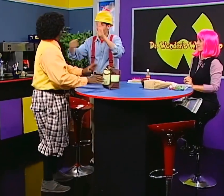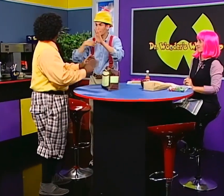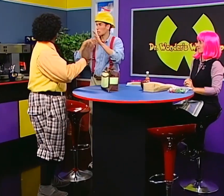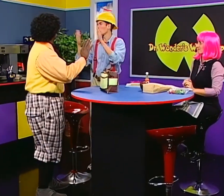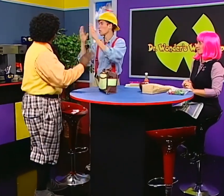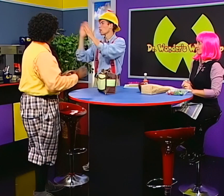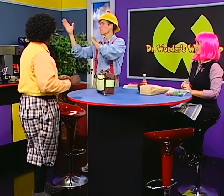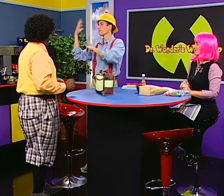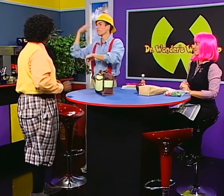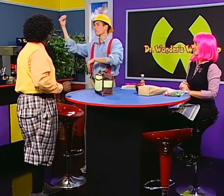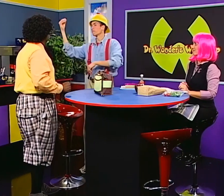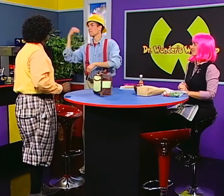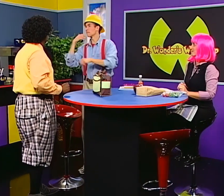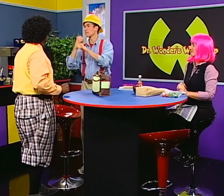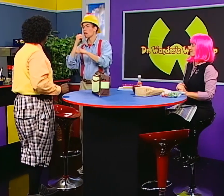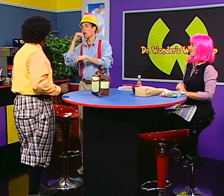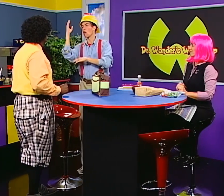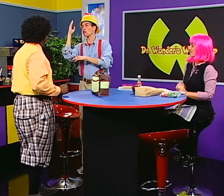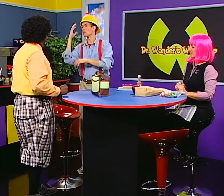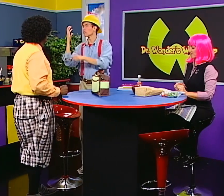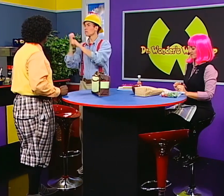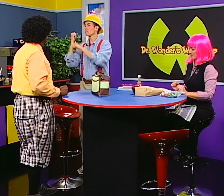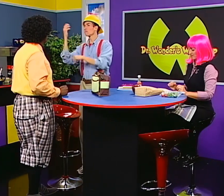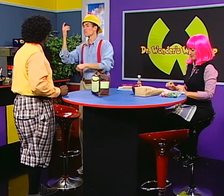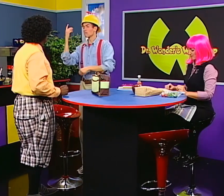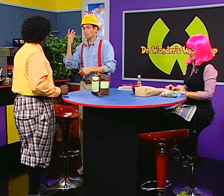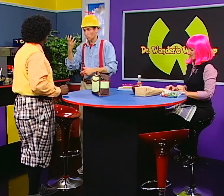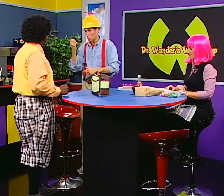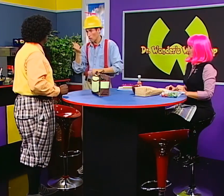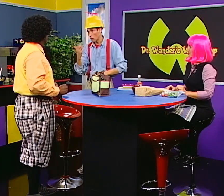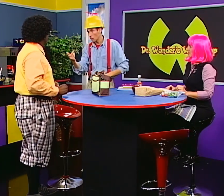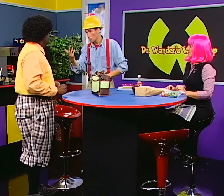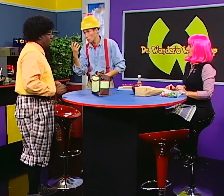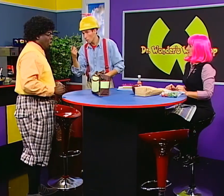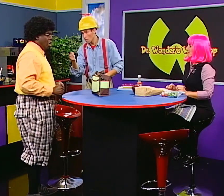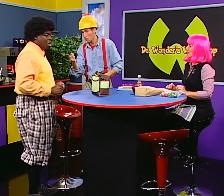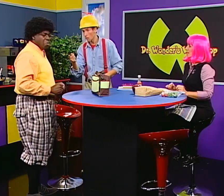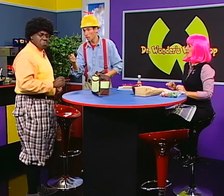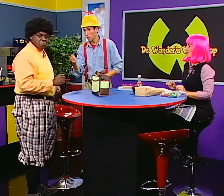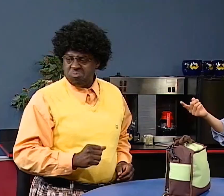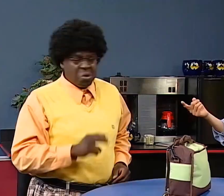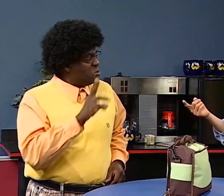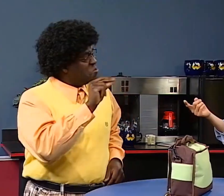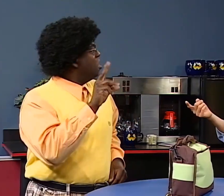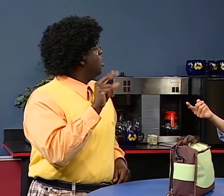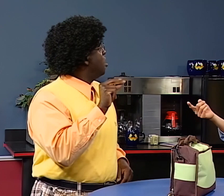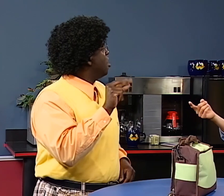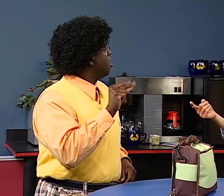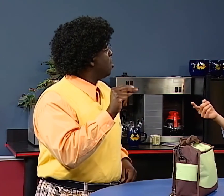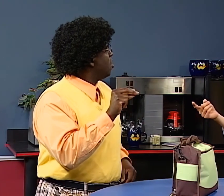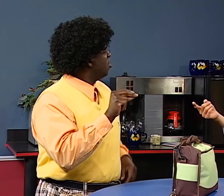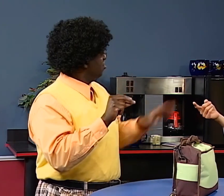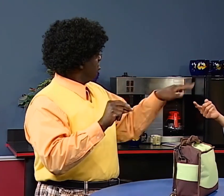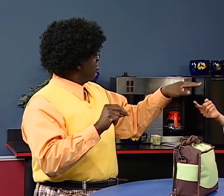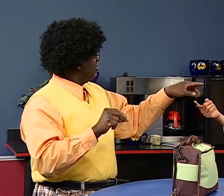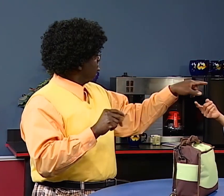HI. HEY, I'M GONNA GRAB SOMETHING TO EAT FOR LUNCH. YOU WANT ANYTHING? NAH.